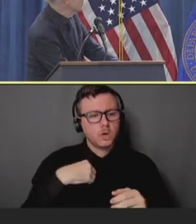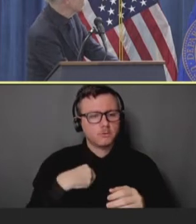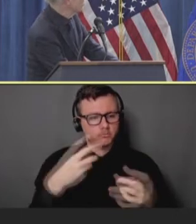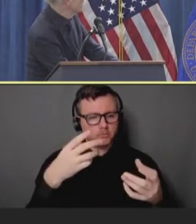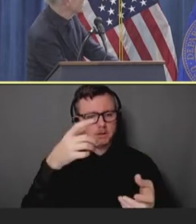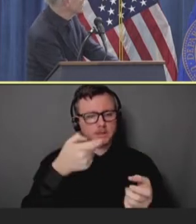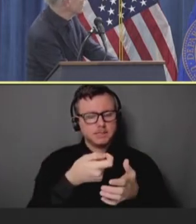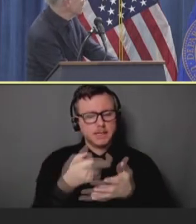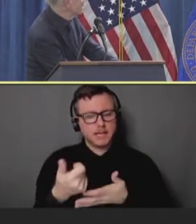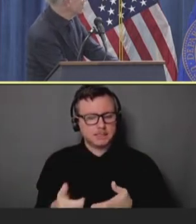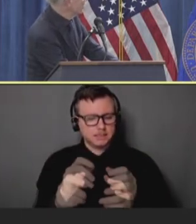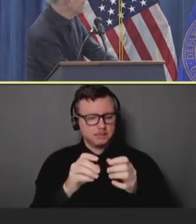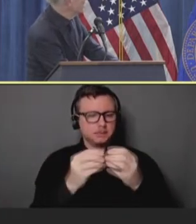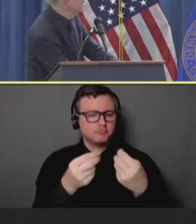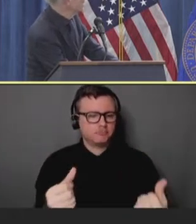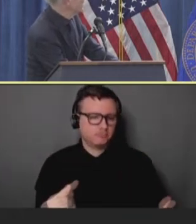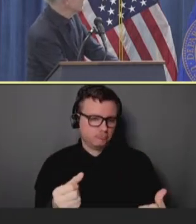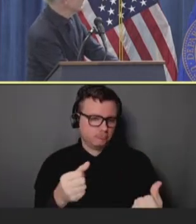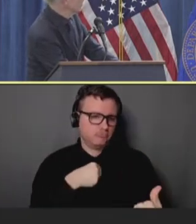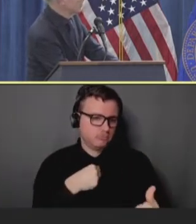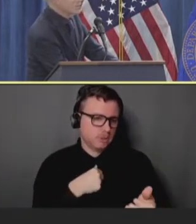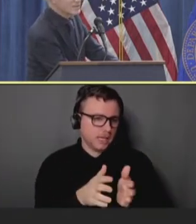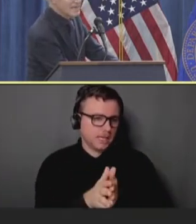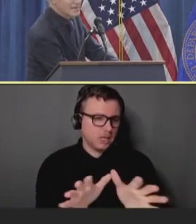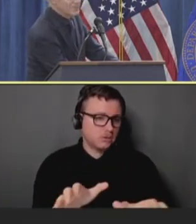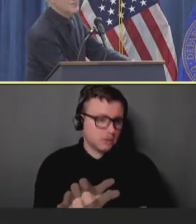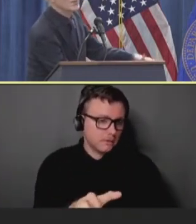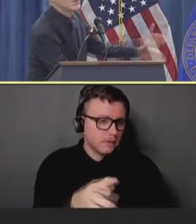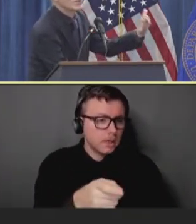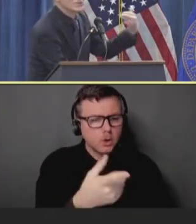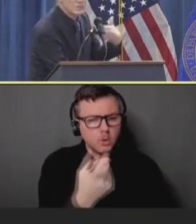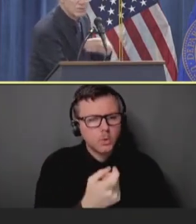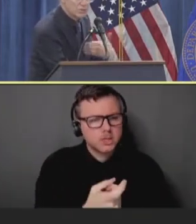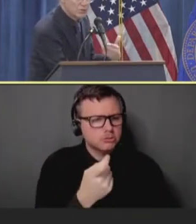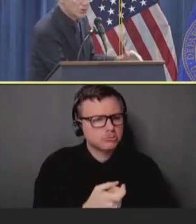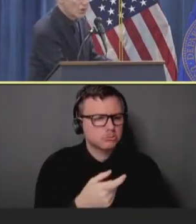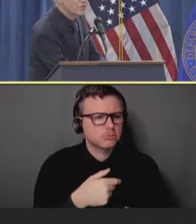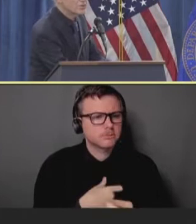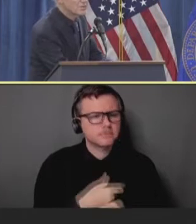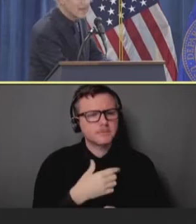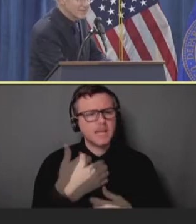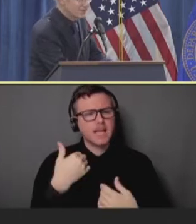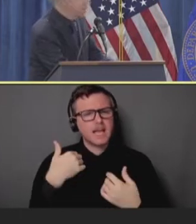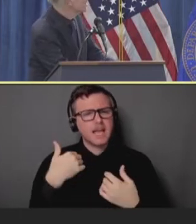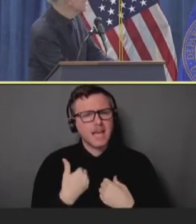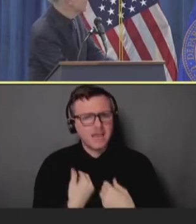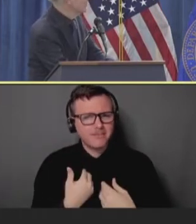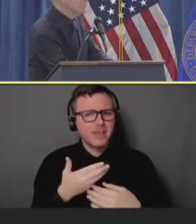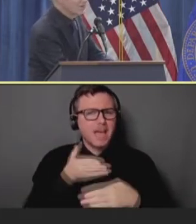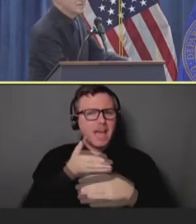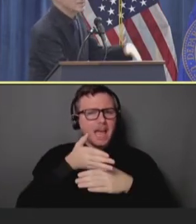Supervisors and Monitors, question, are there -- if the question is posed to you, are there side effects from the vaccine?